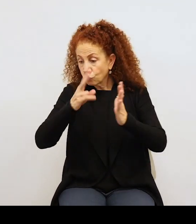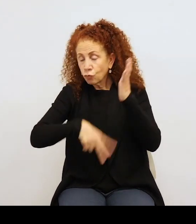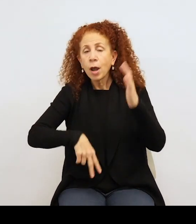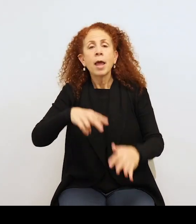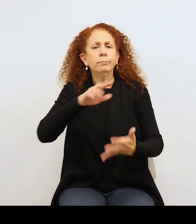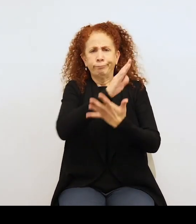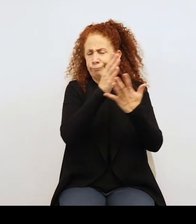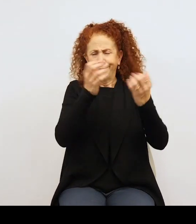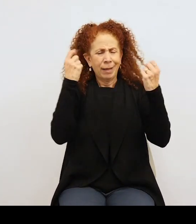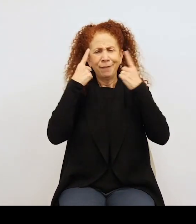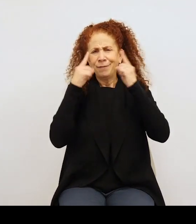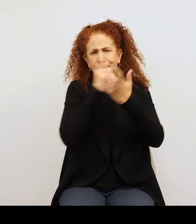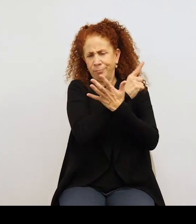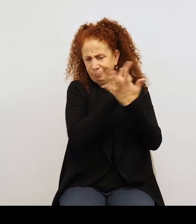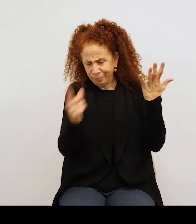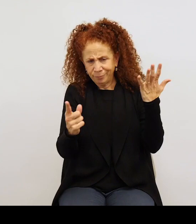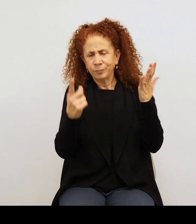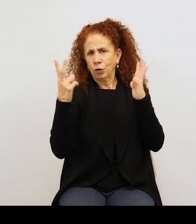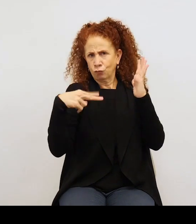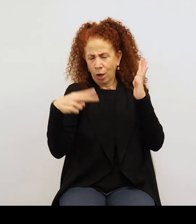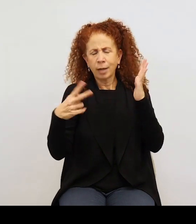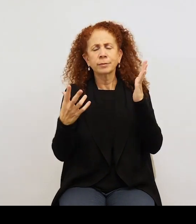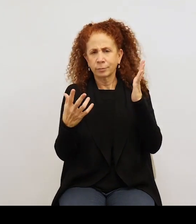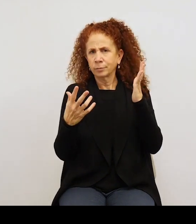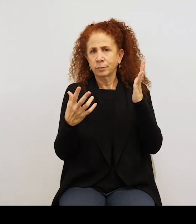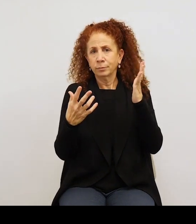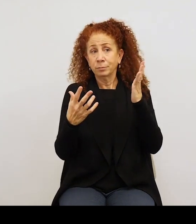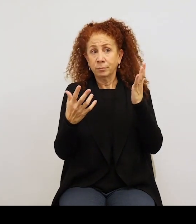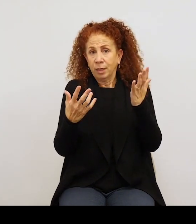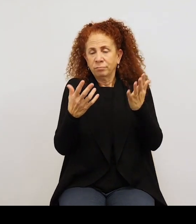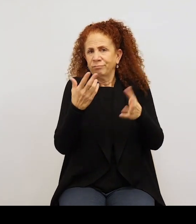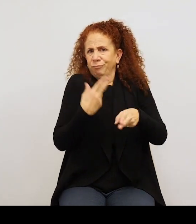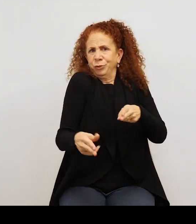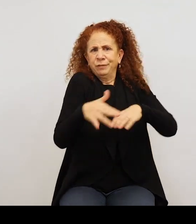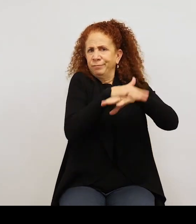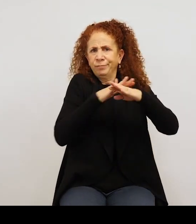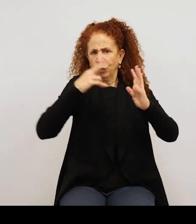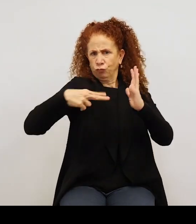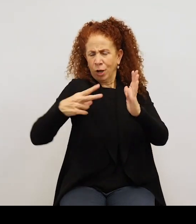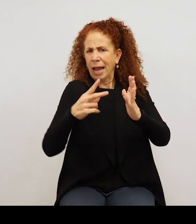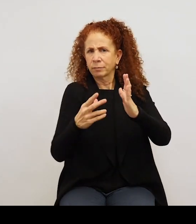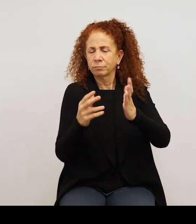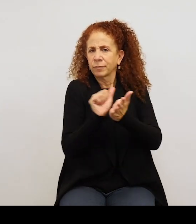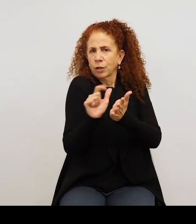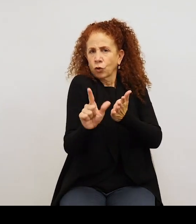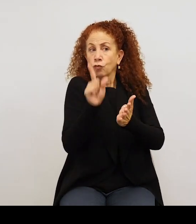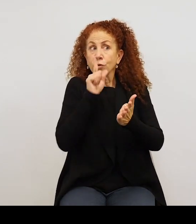I also read Claude Lévi-Strauss, but that's about it. So in that sense, I was very happy